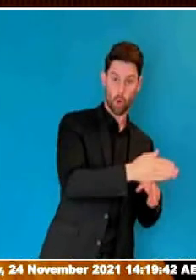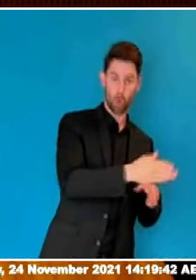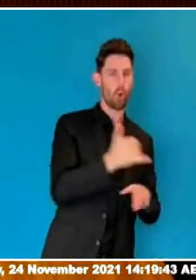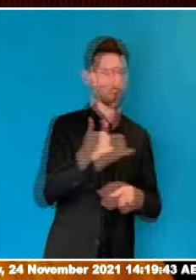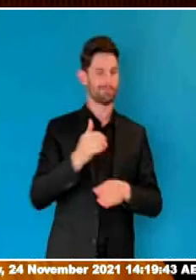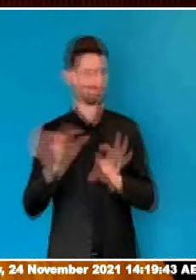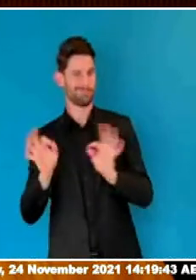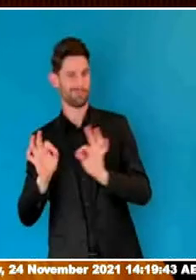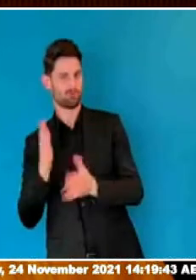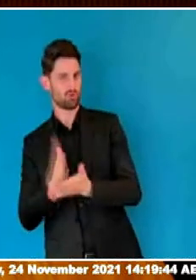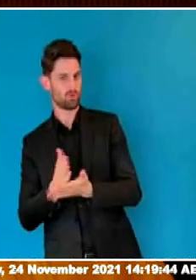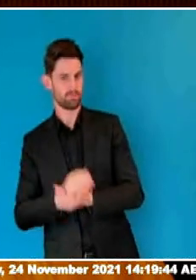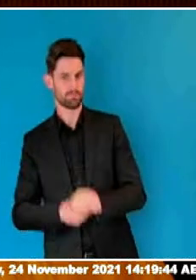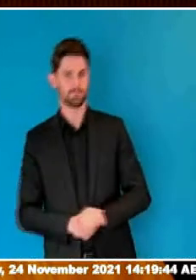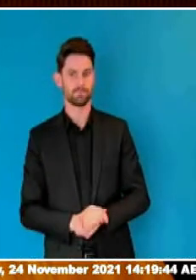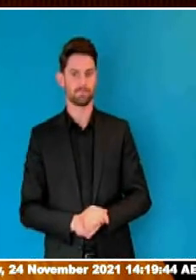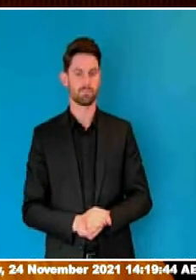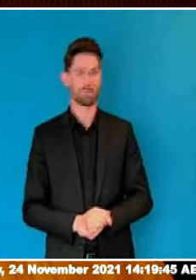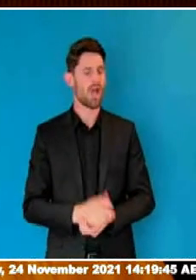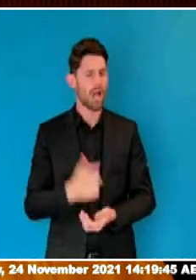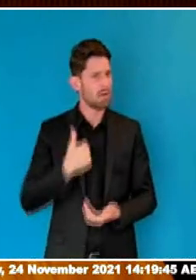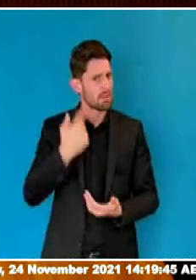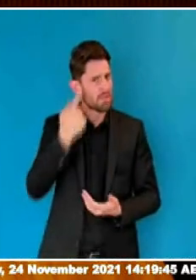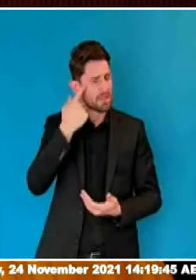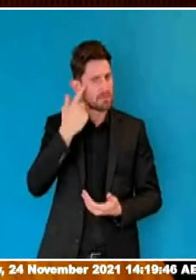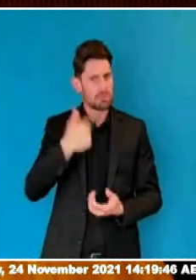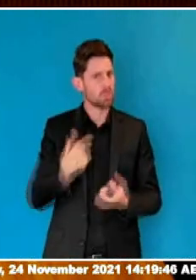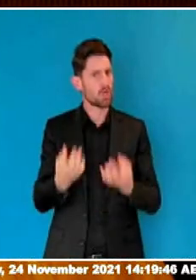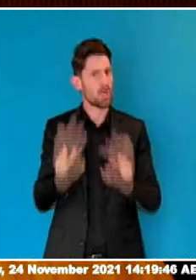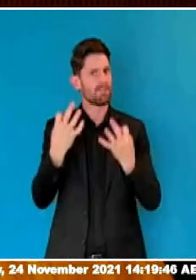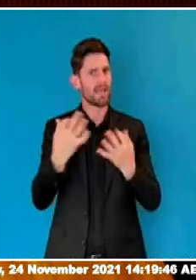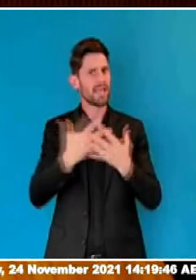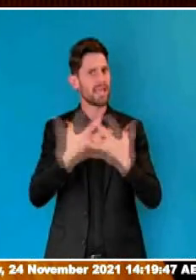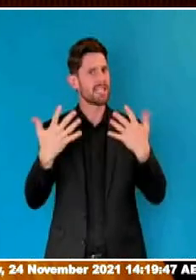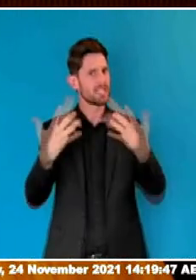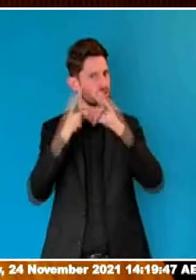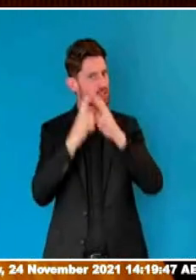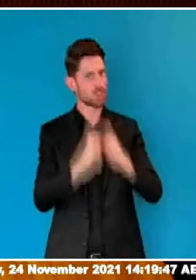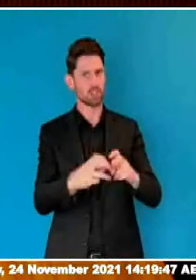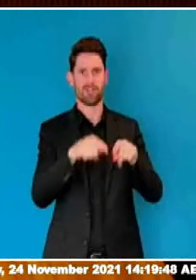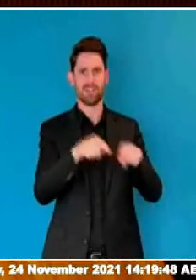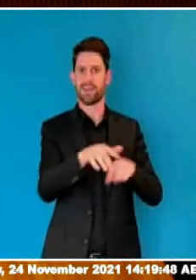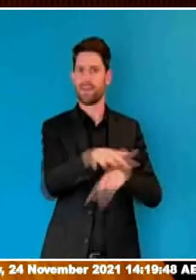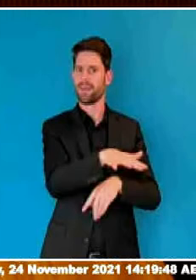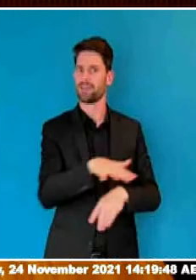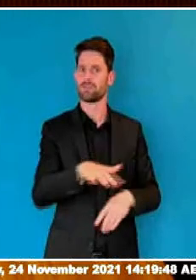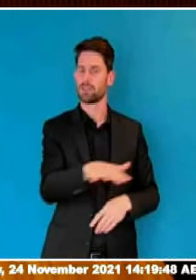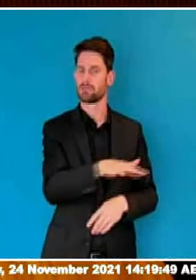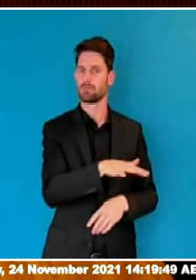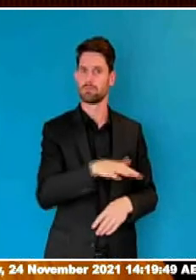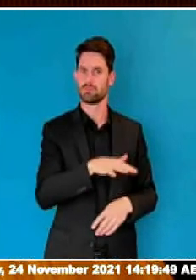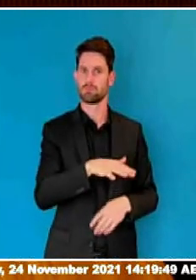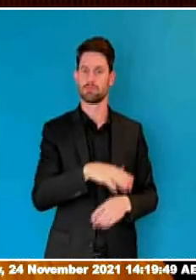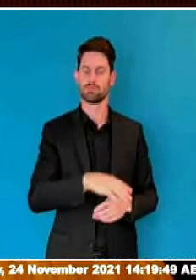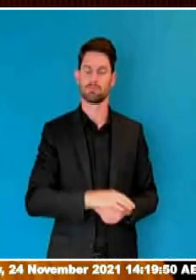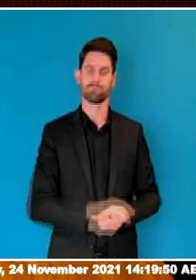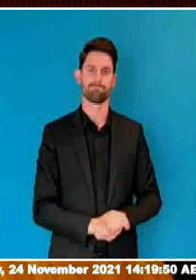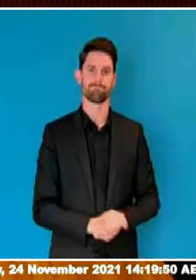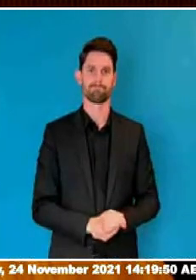I'm not aware that we have any research that would support that hypothesis, and in fact